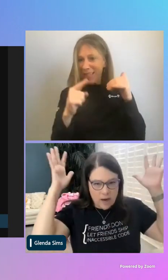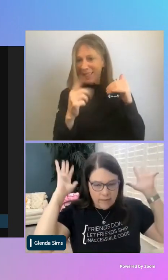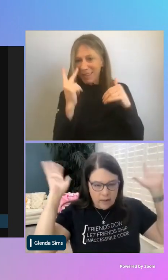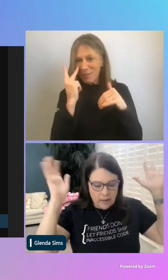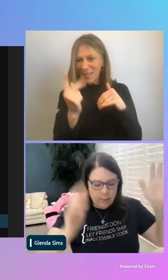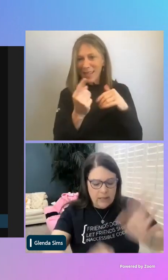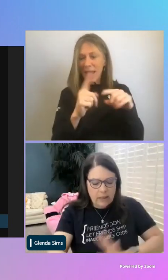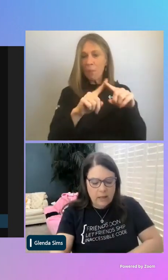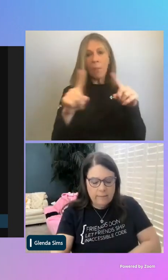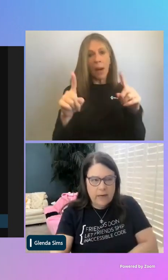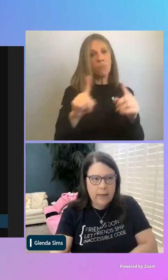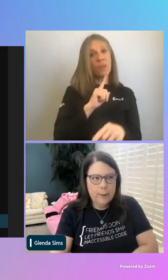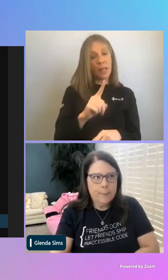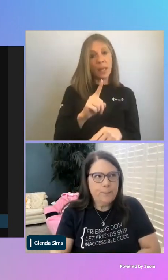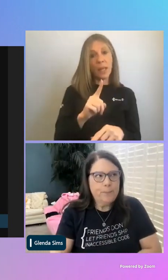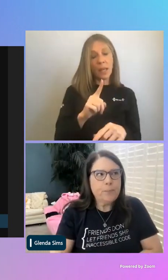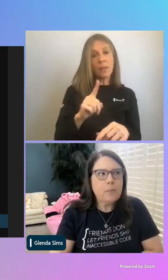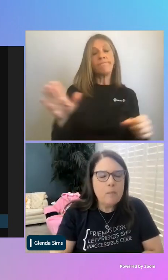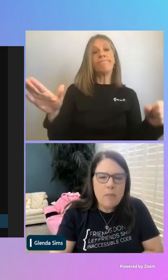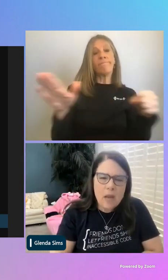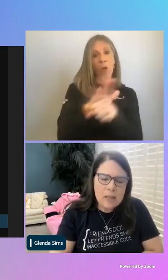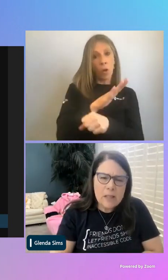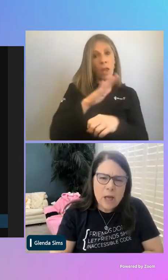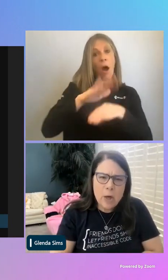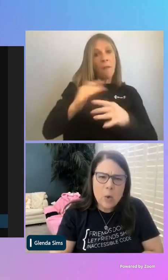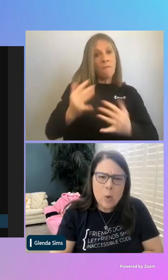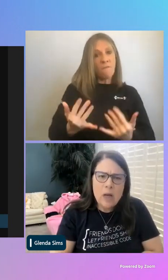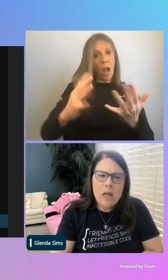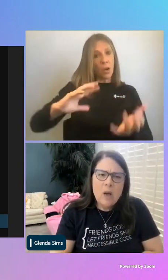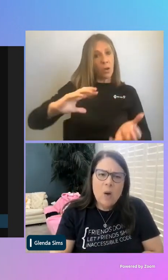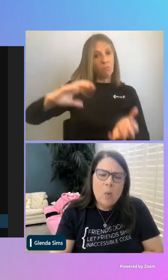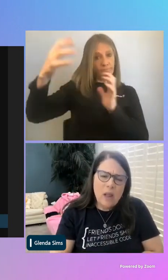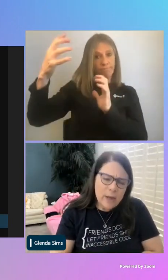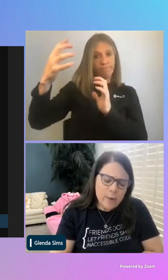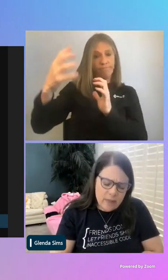enough, completely on fire. So So while you're thinking about